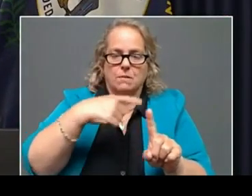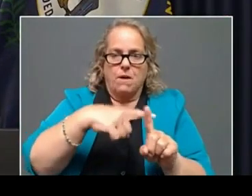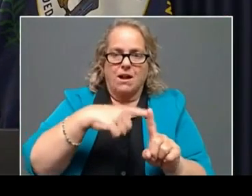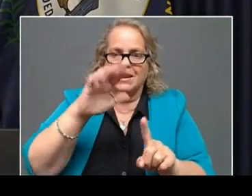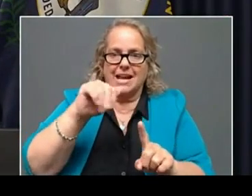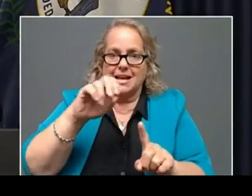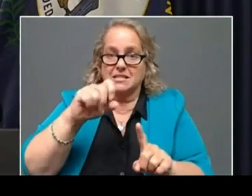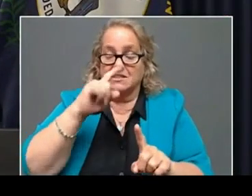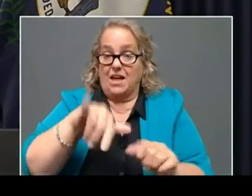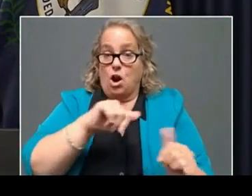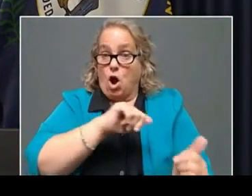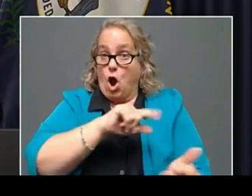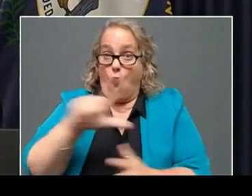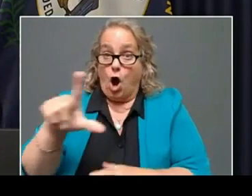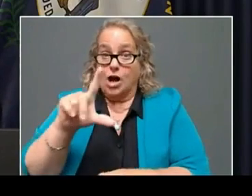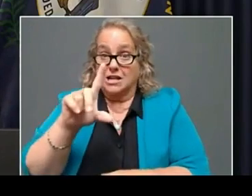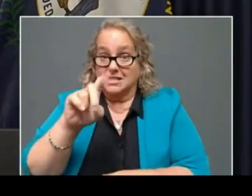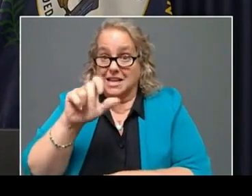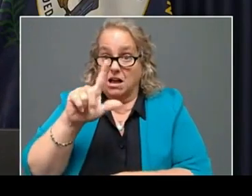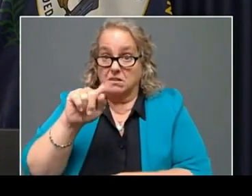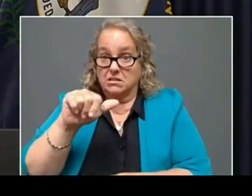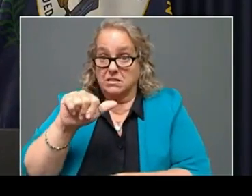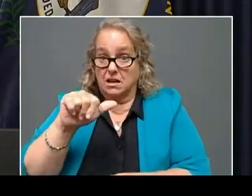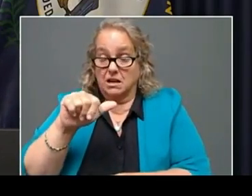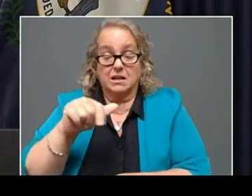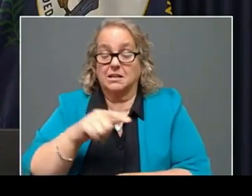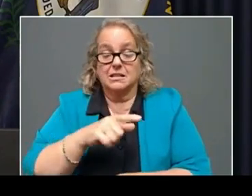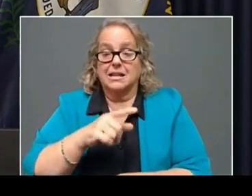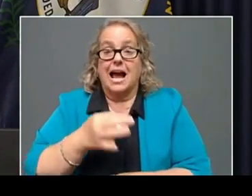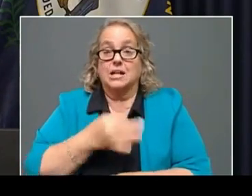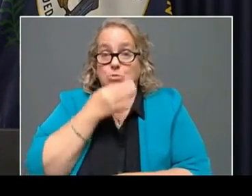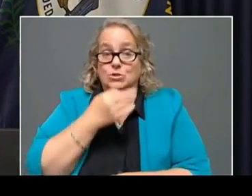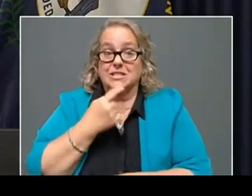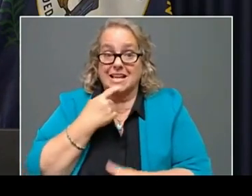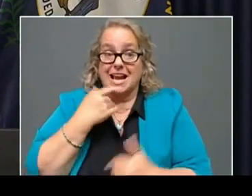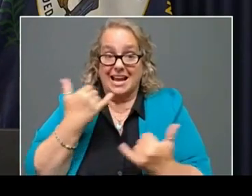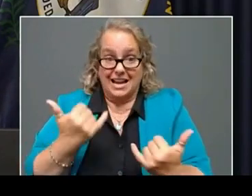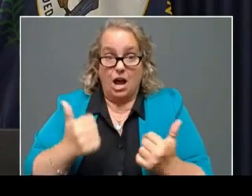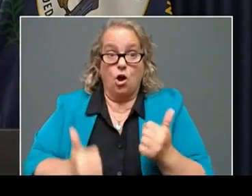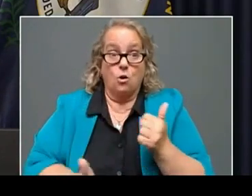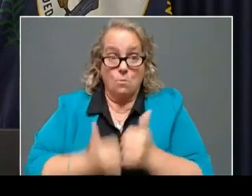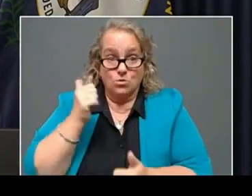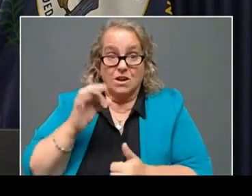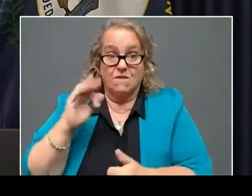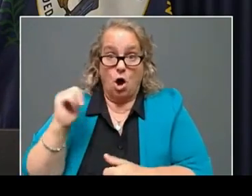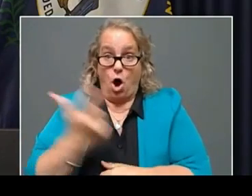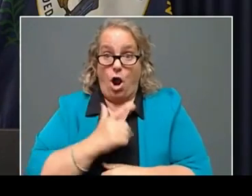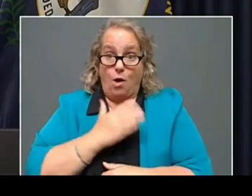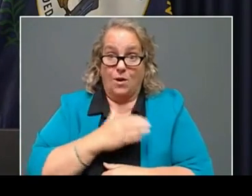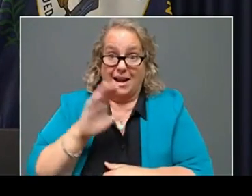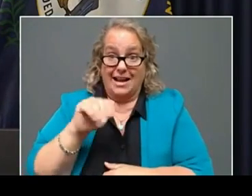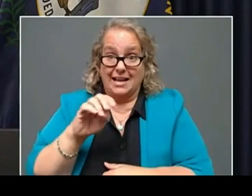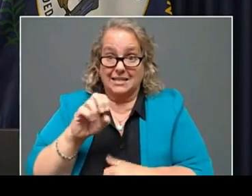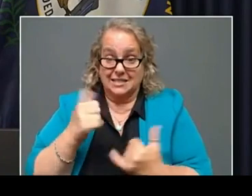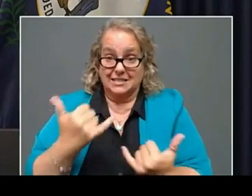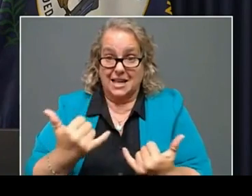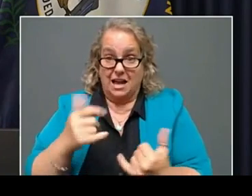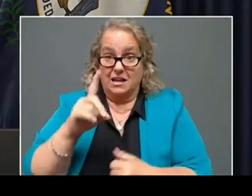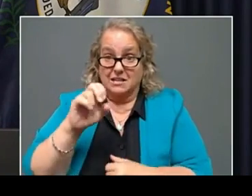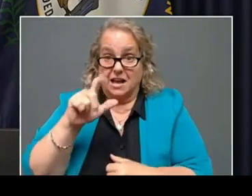say is the vast majority of all of our cases now are the delta variant and how quickly it has grown. Do you want to go over how, how quickly the percentages